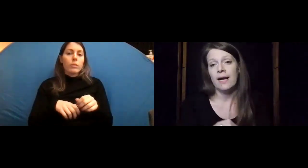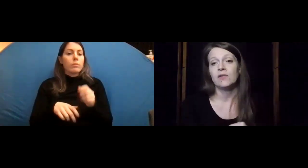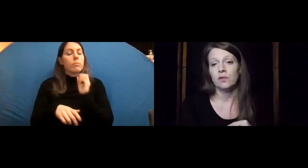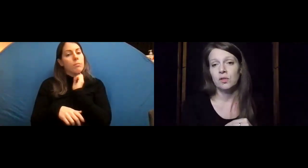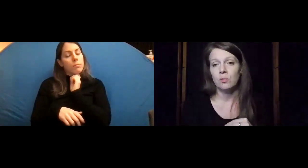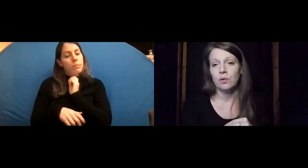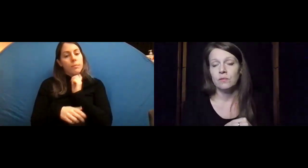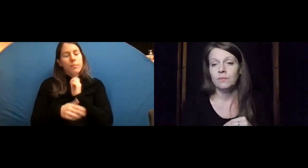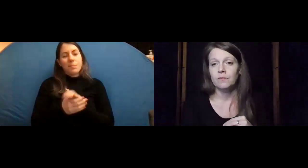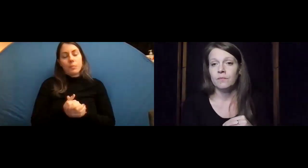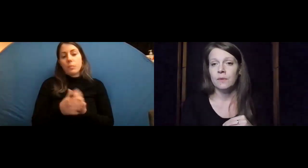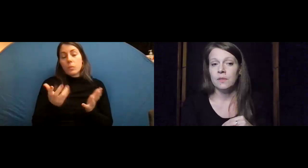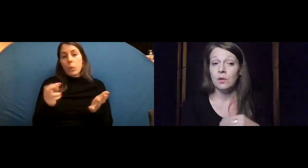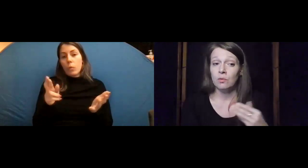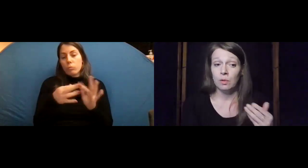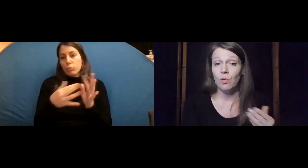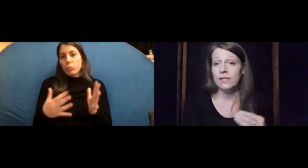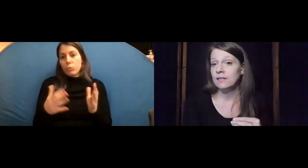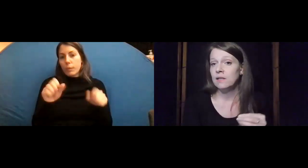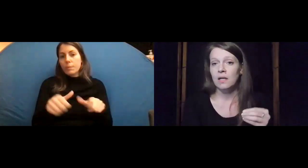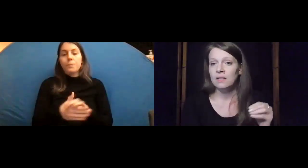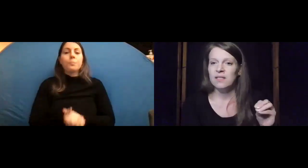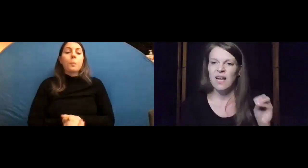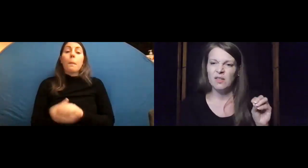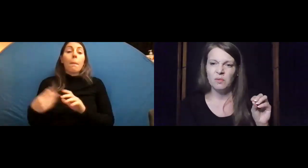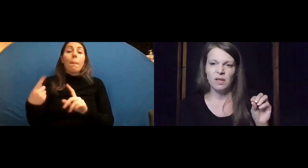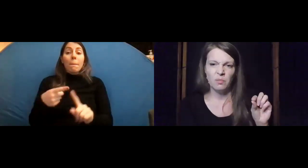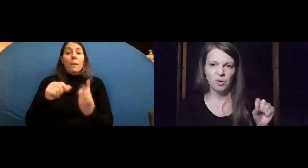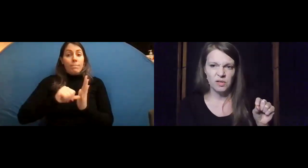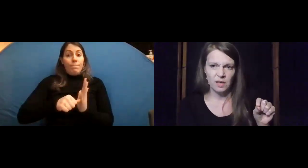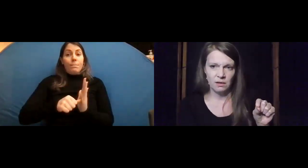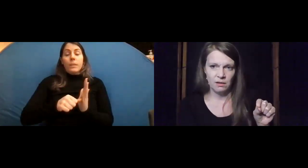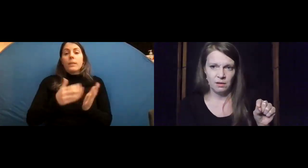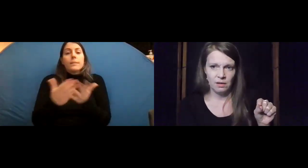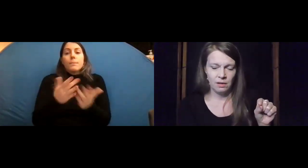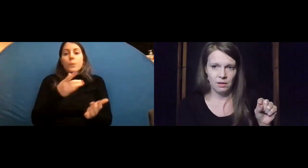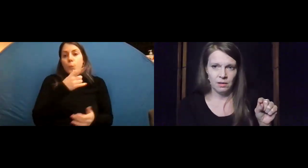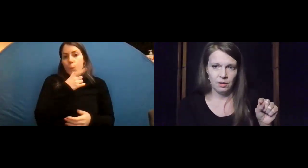son. You are allowed to be there in court. You are allowed to ask for an interpreter. So